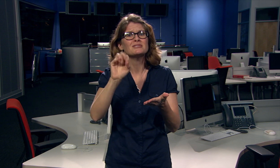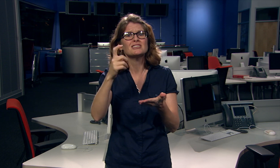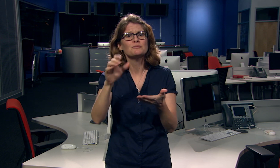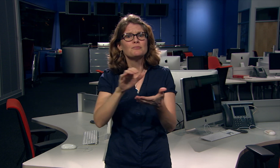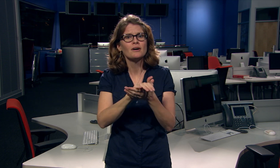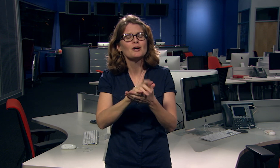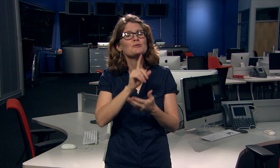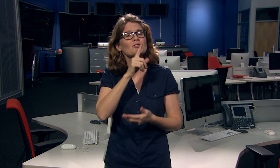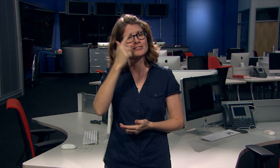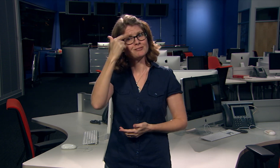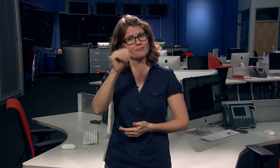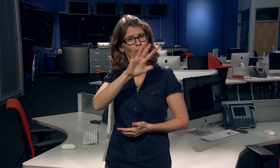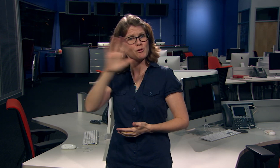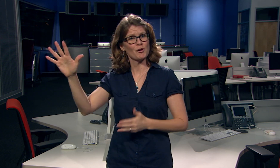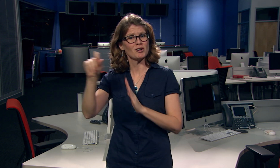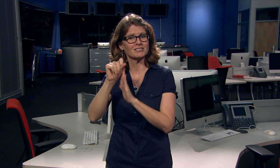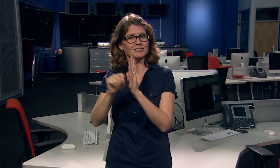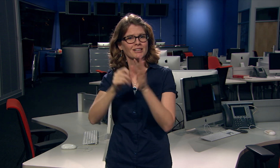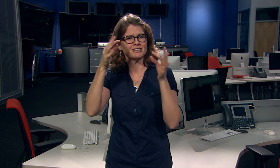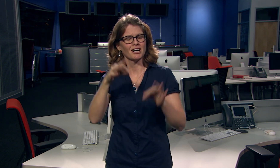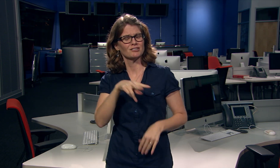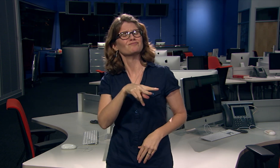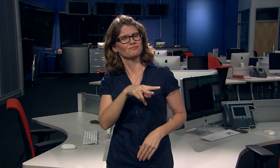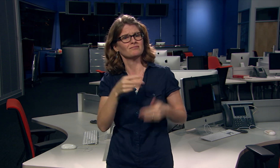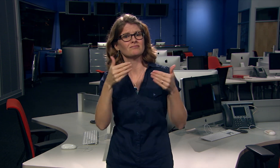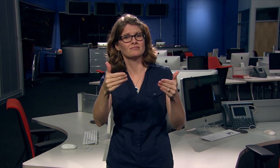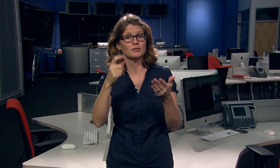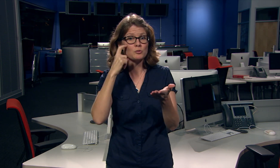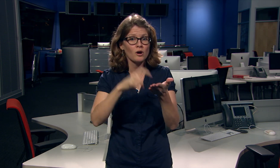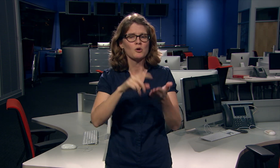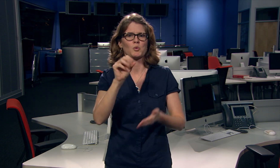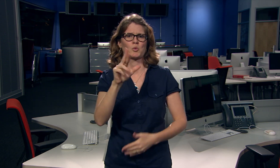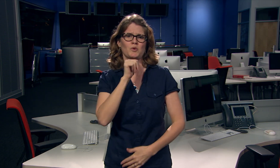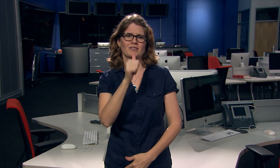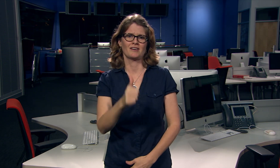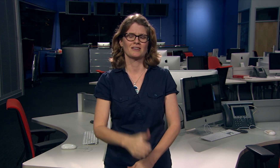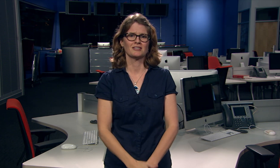SAME-SEX MARRIAGE. IT IS UP TO EACH STATE IF THEY WILL DO THE SAME.